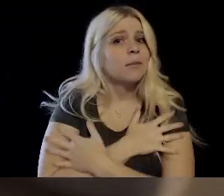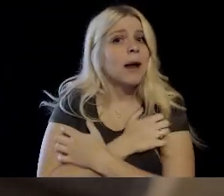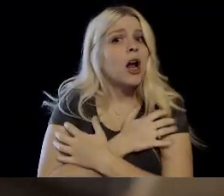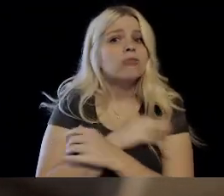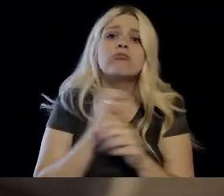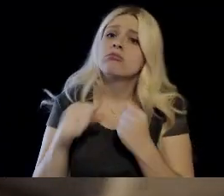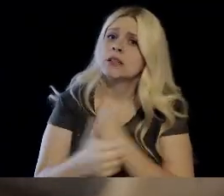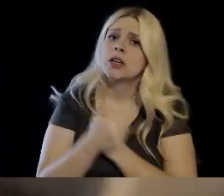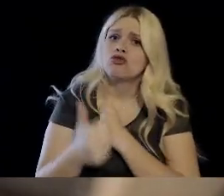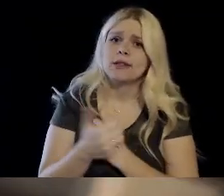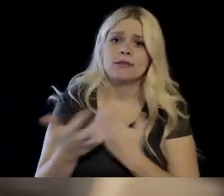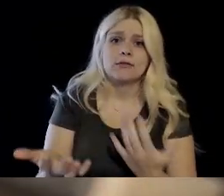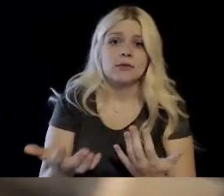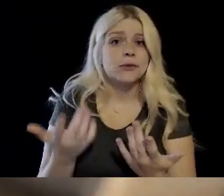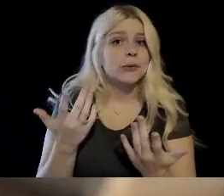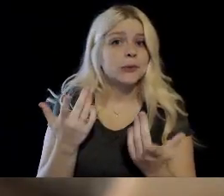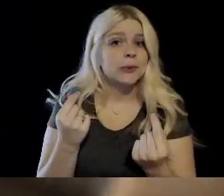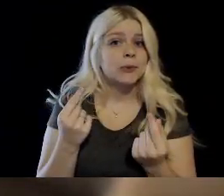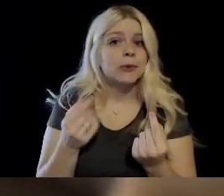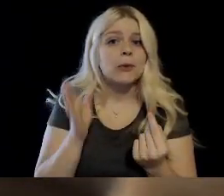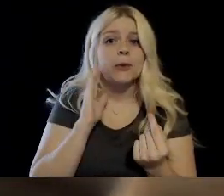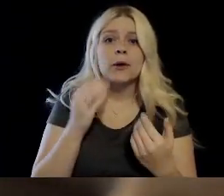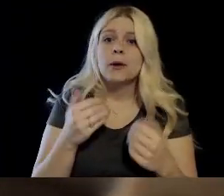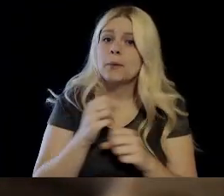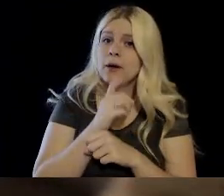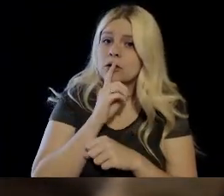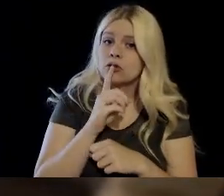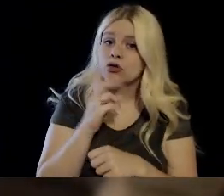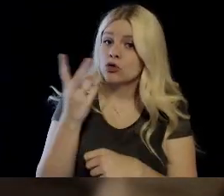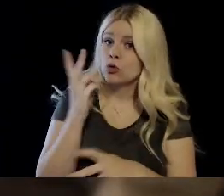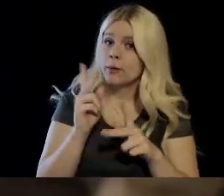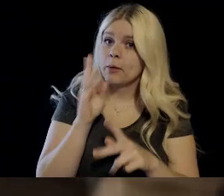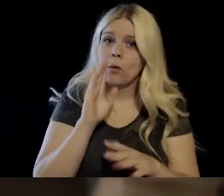sure that two people touch all of the doors and locks to make sure that everything is,